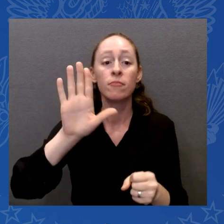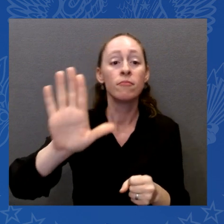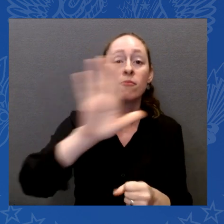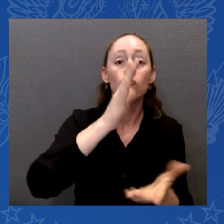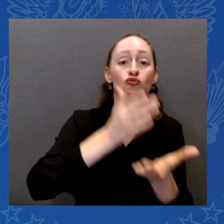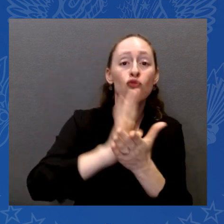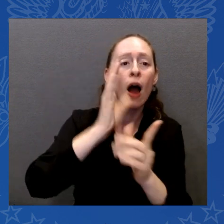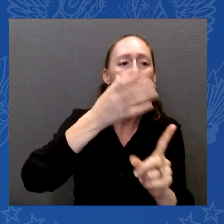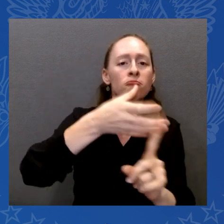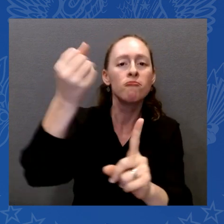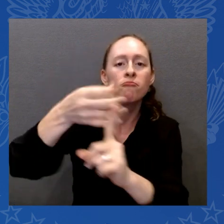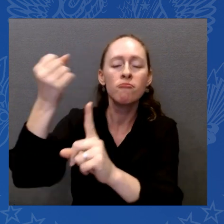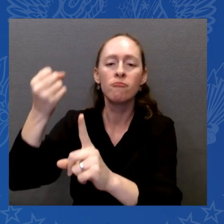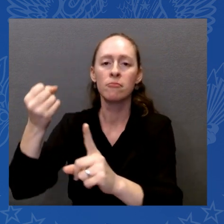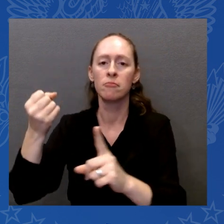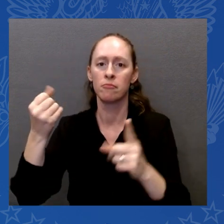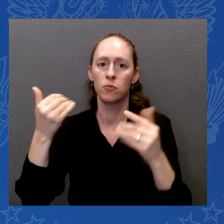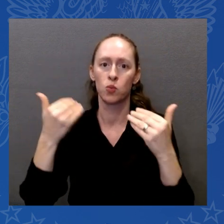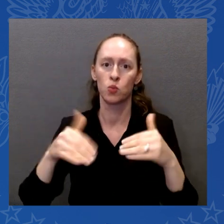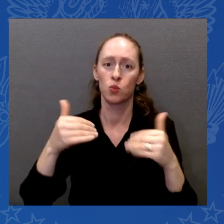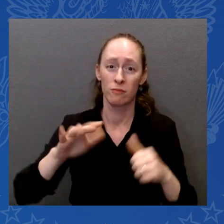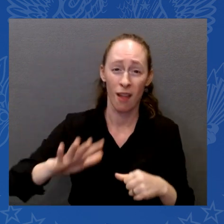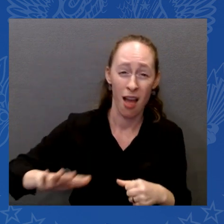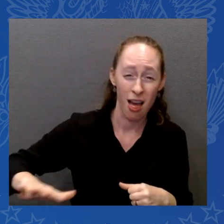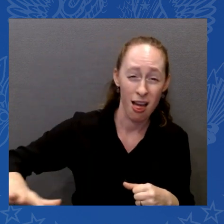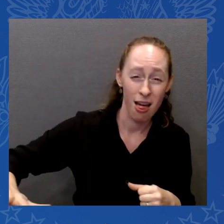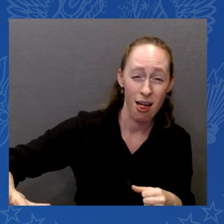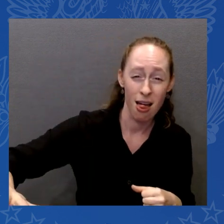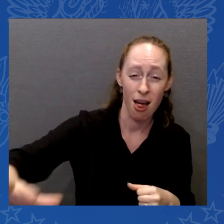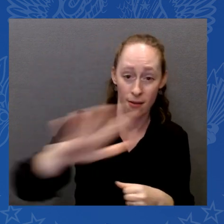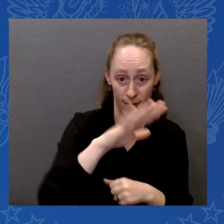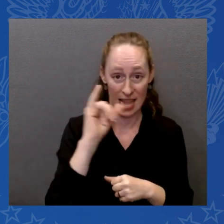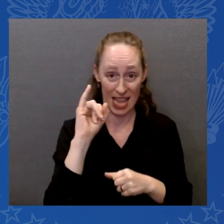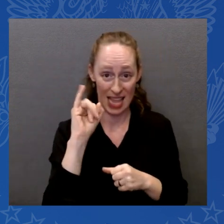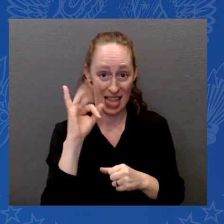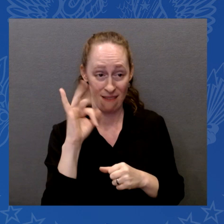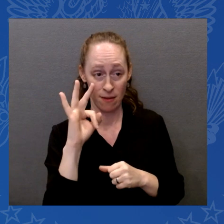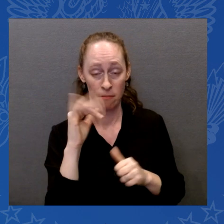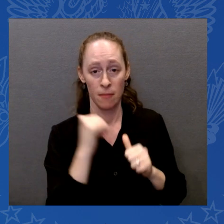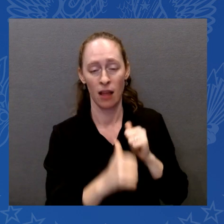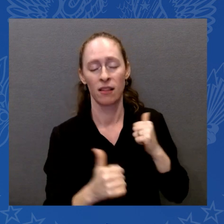It's -- it's also pushing laws to not allow